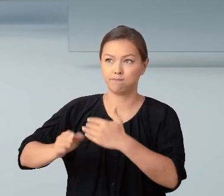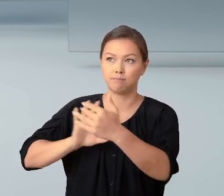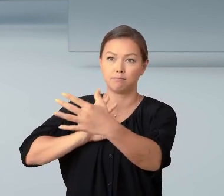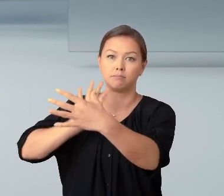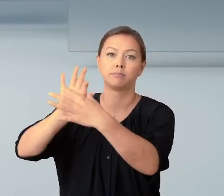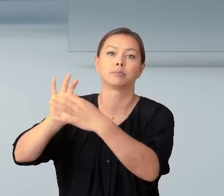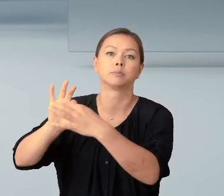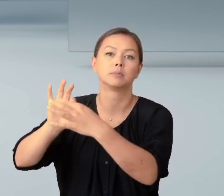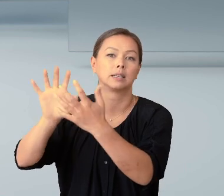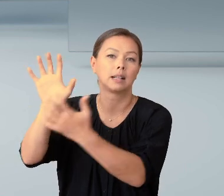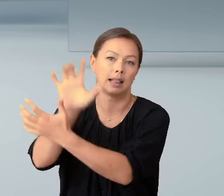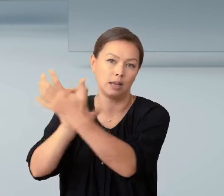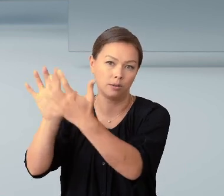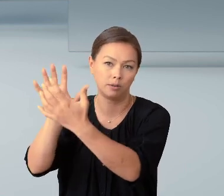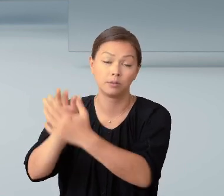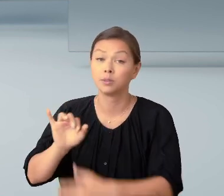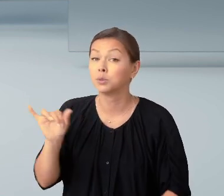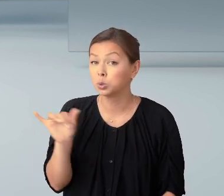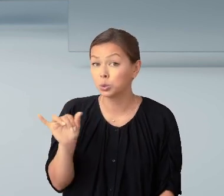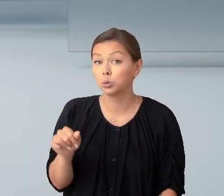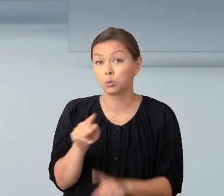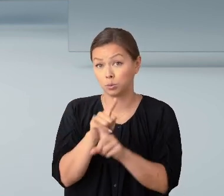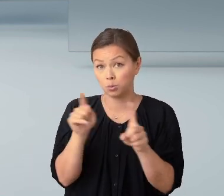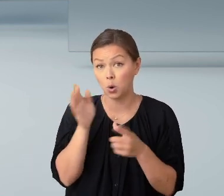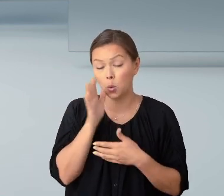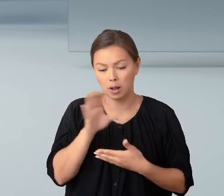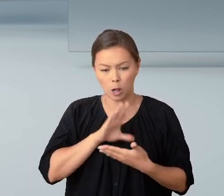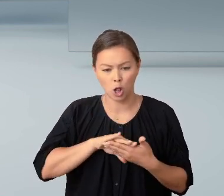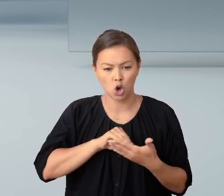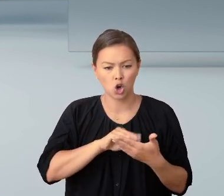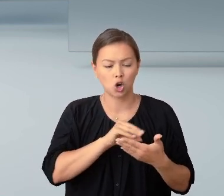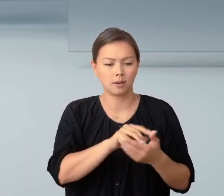the steps to take and the key dependencies, right, onboard in